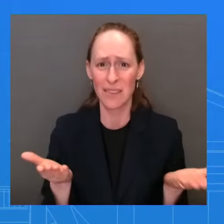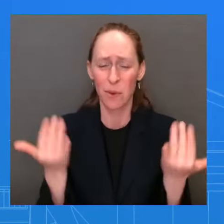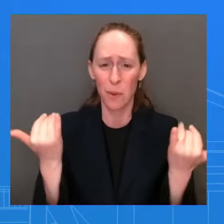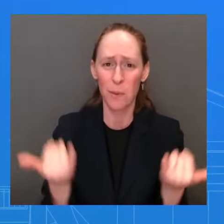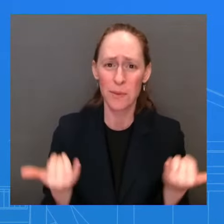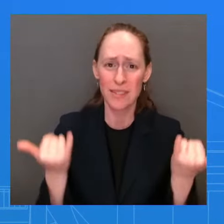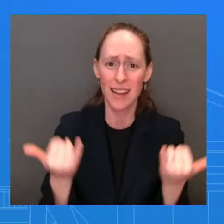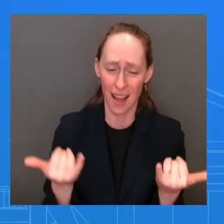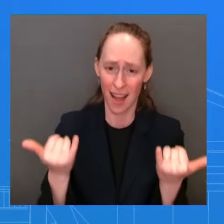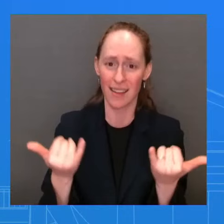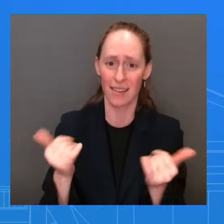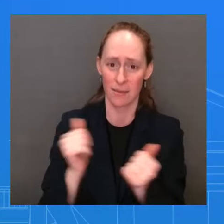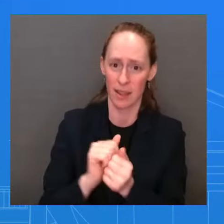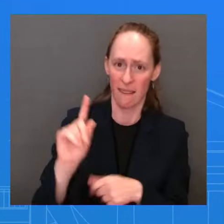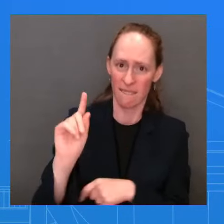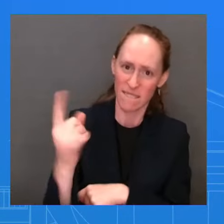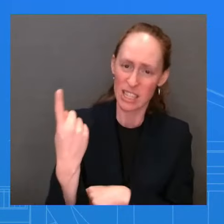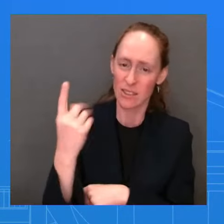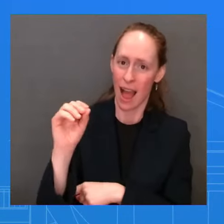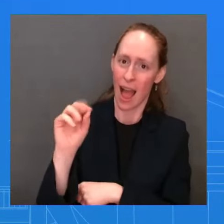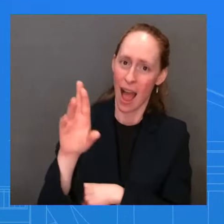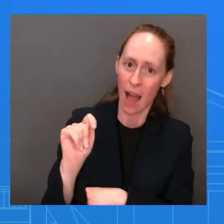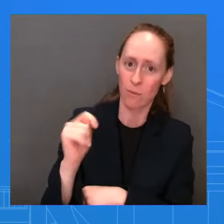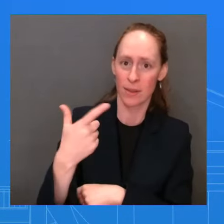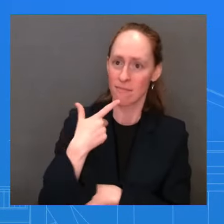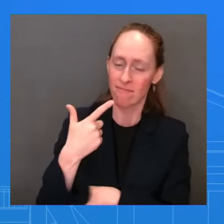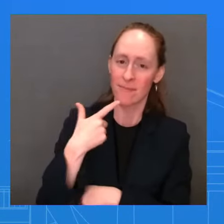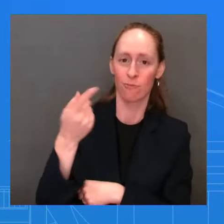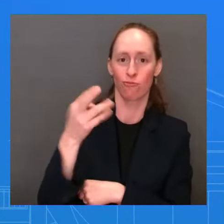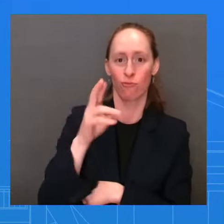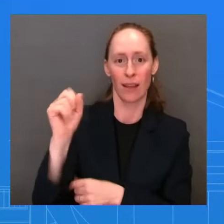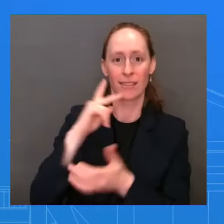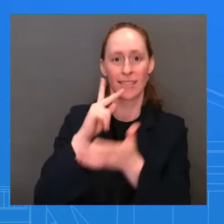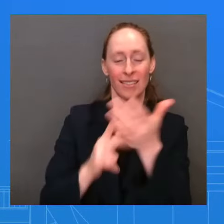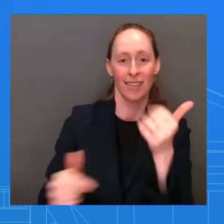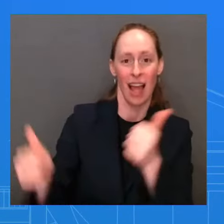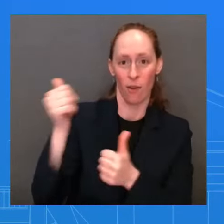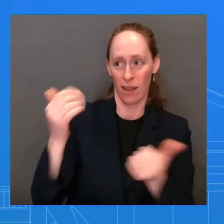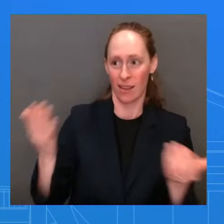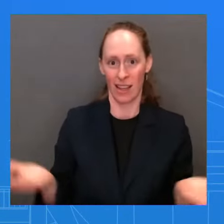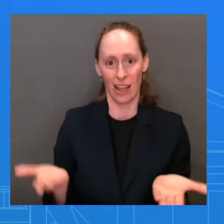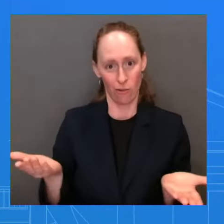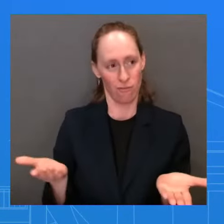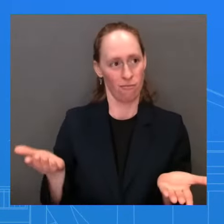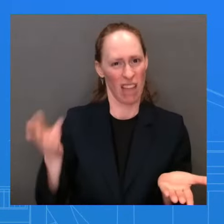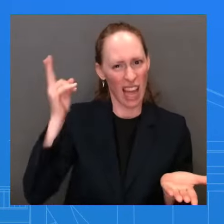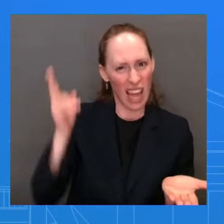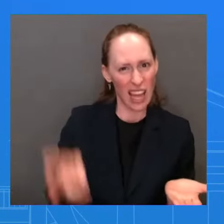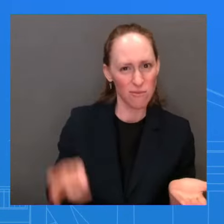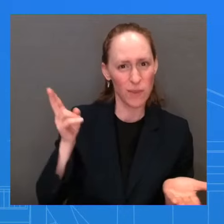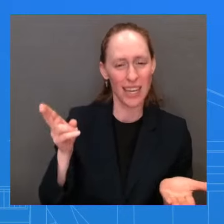in our history, who serves the most pro-LGBTQI President in our history.